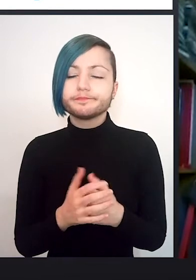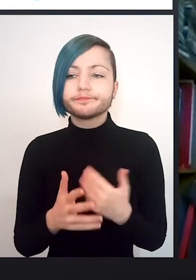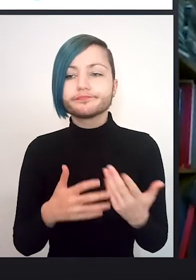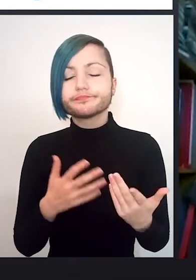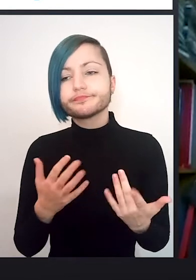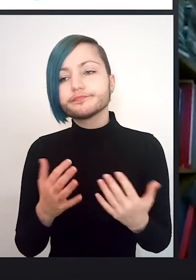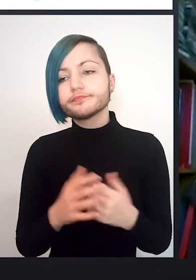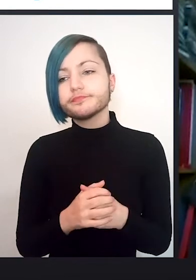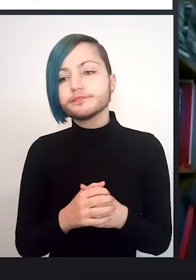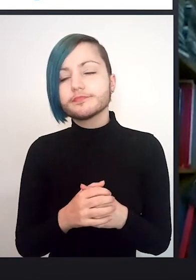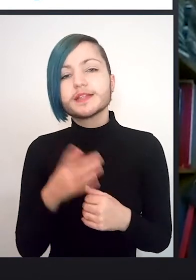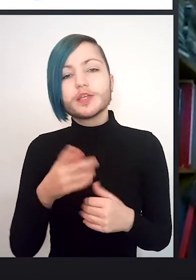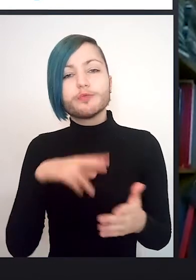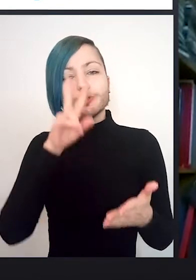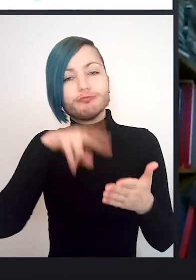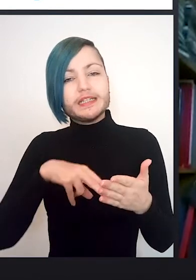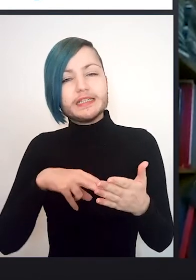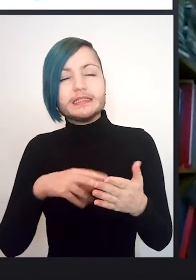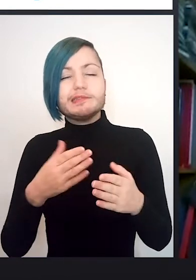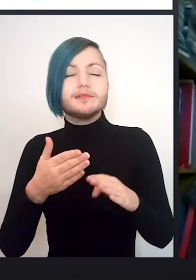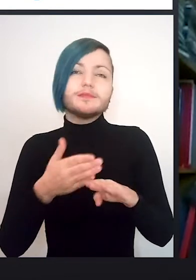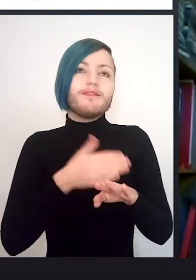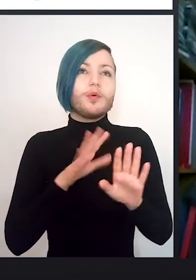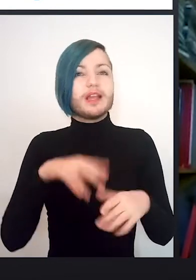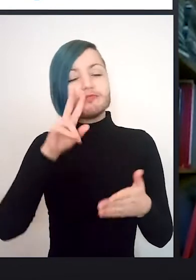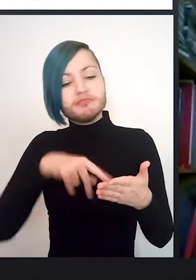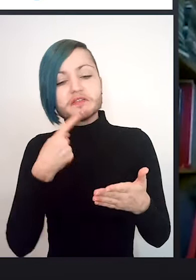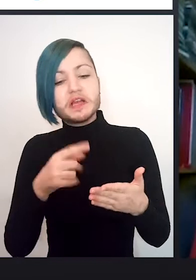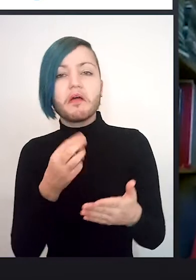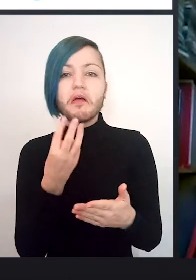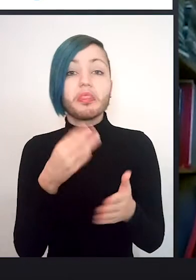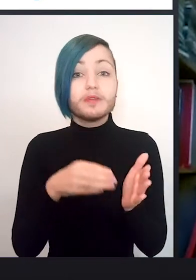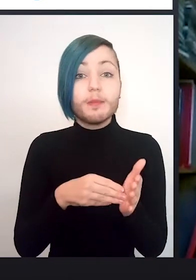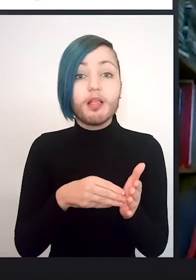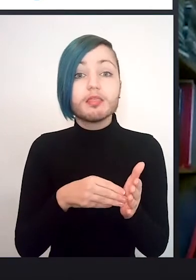Thing is that you read that within 3 months you could be